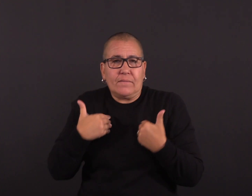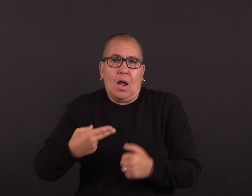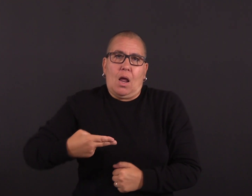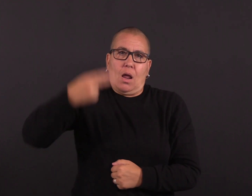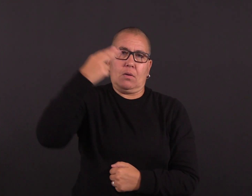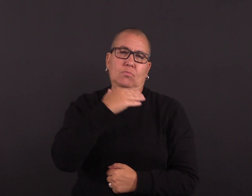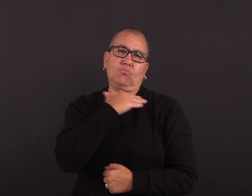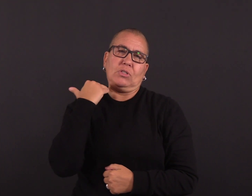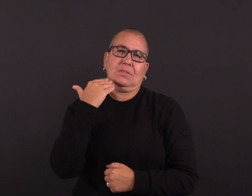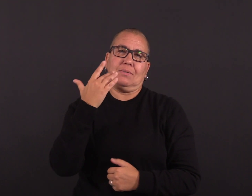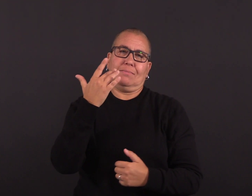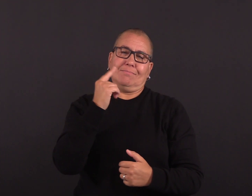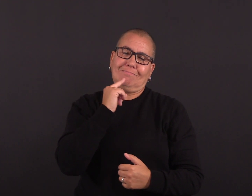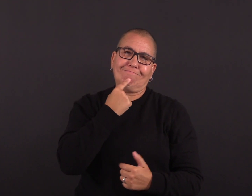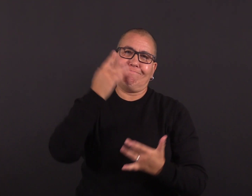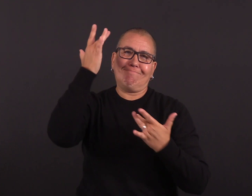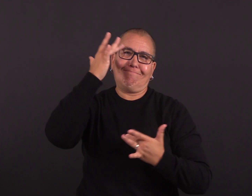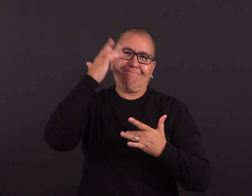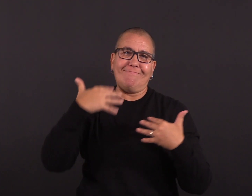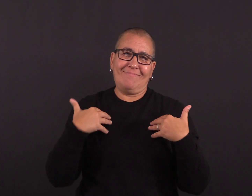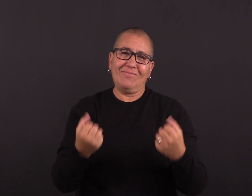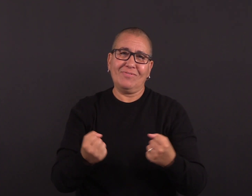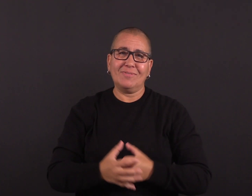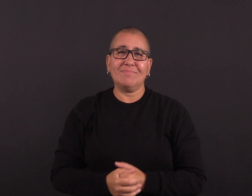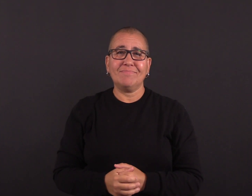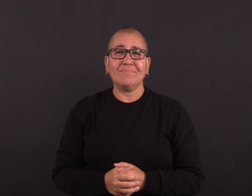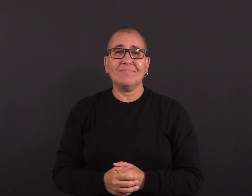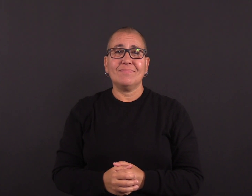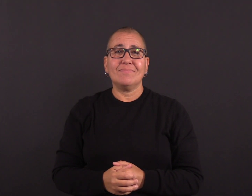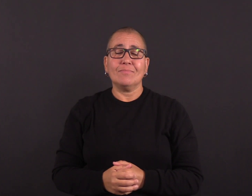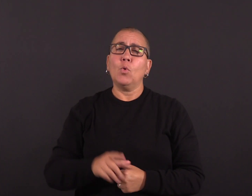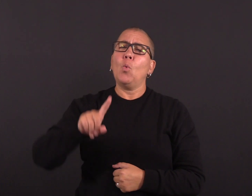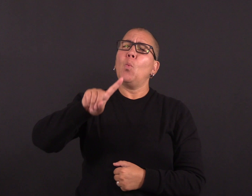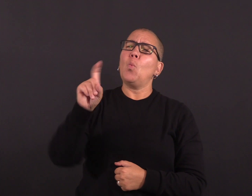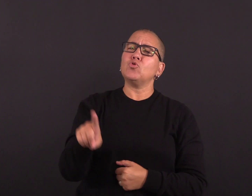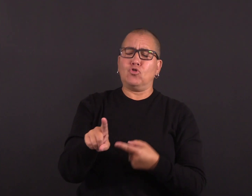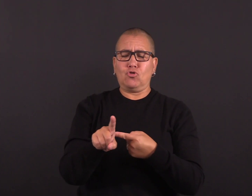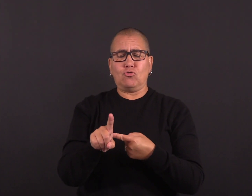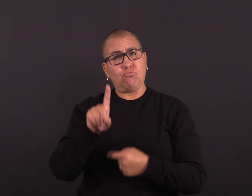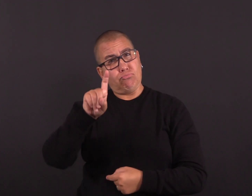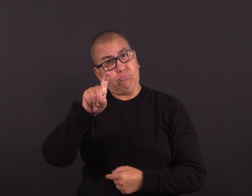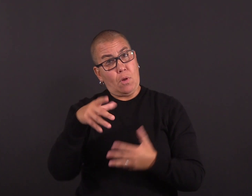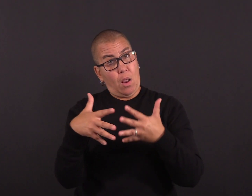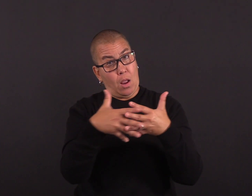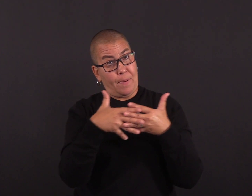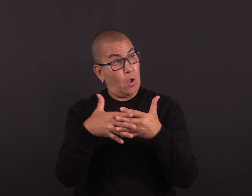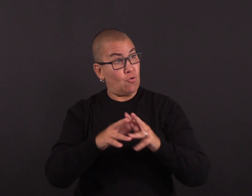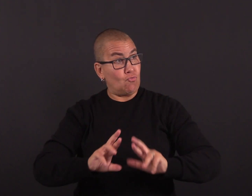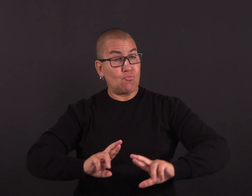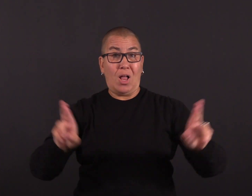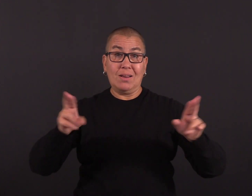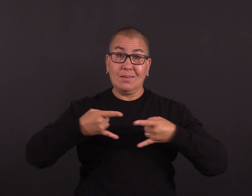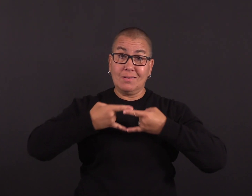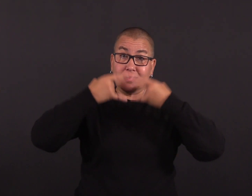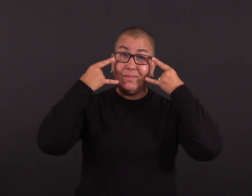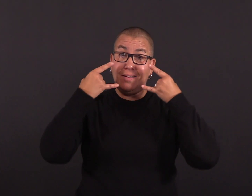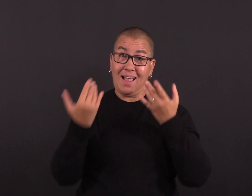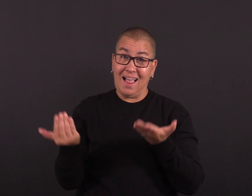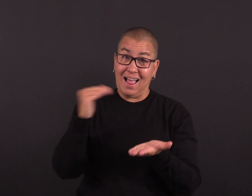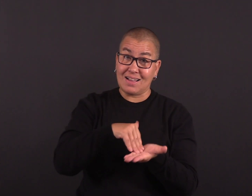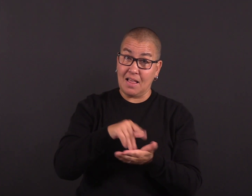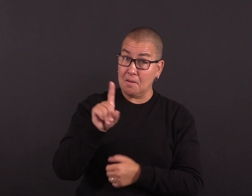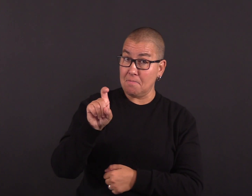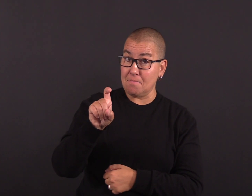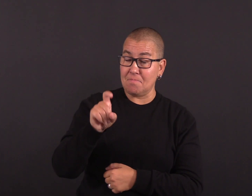health threats, according to the latest Axios/Ipsos American Health Index poll.